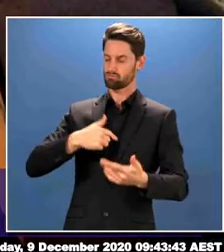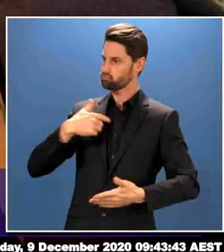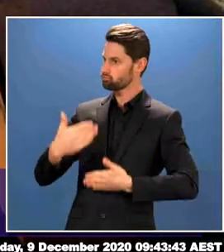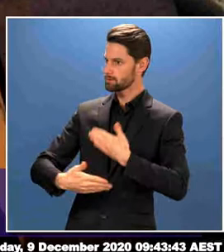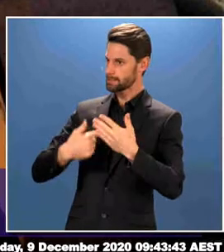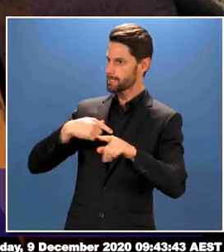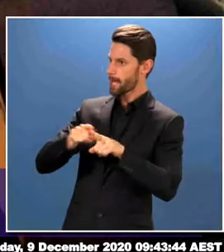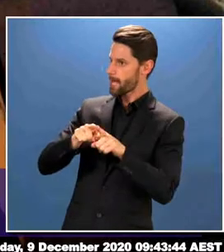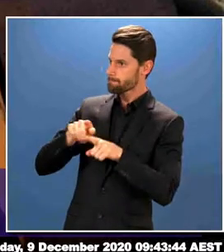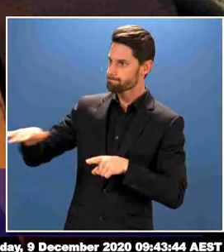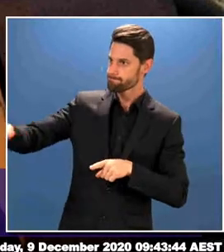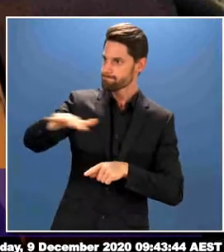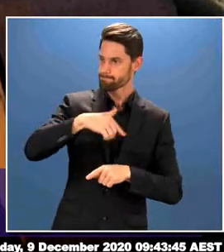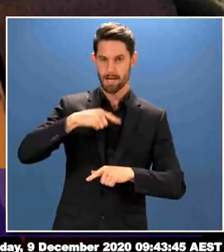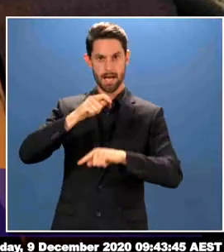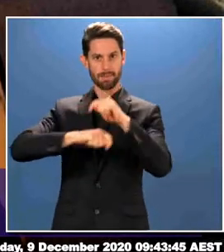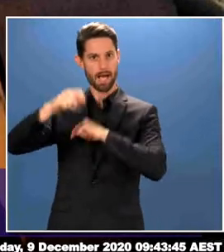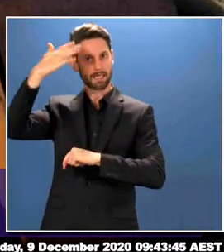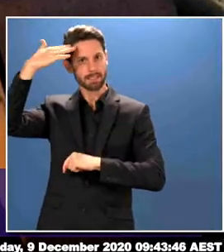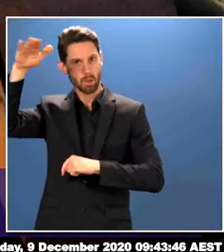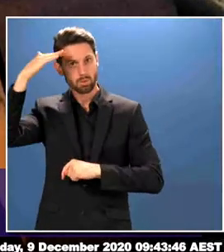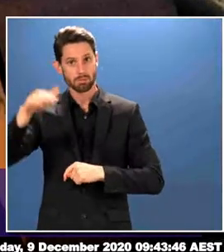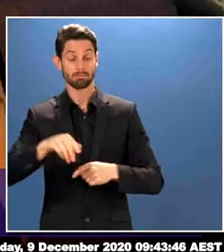In regards to independence, young people discussed how earning money